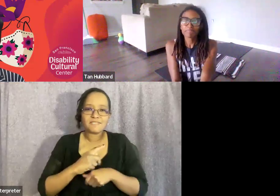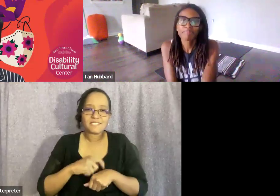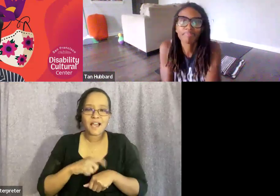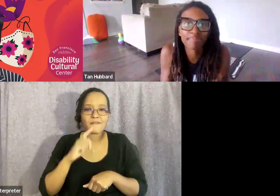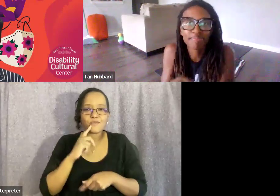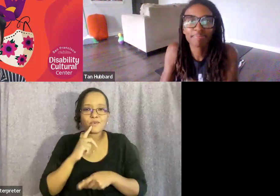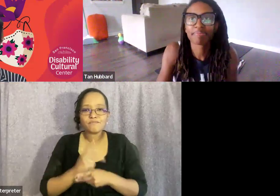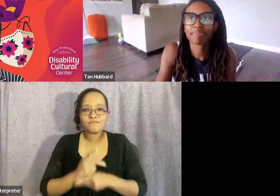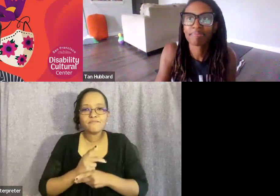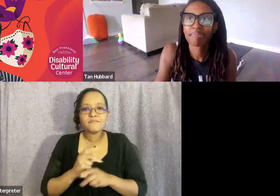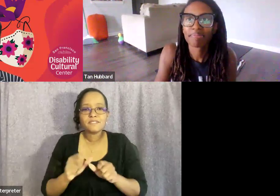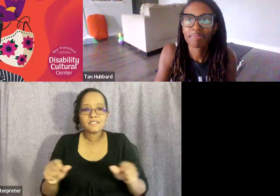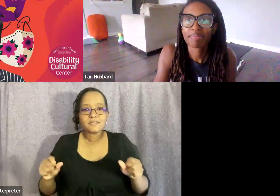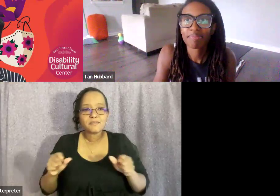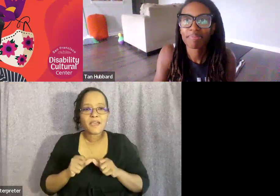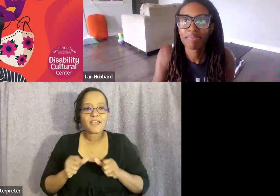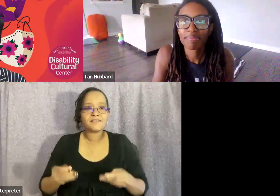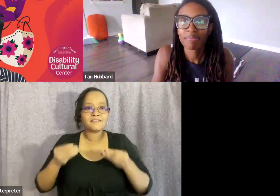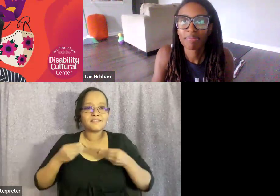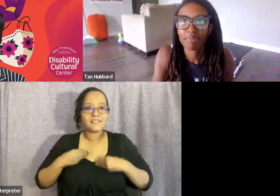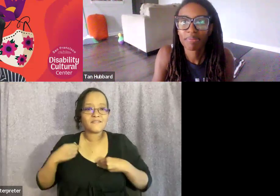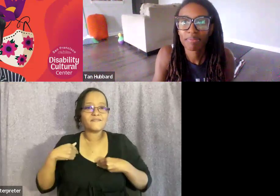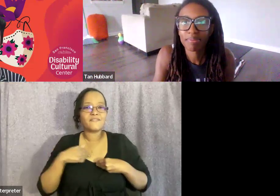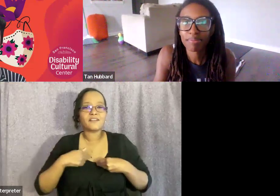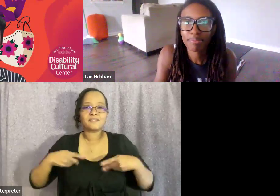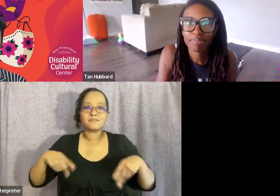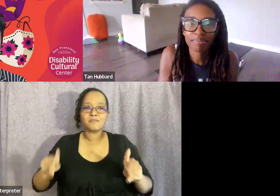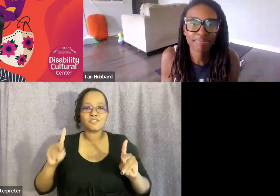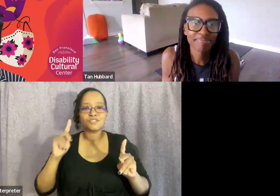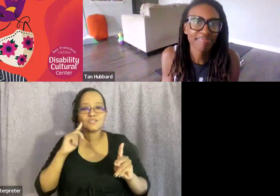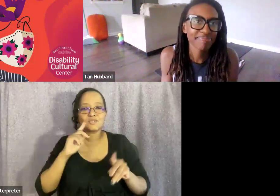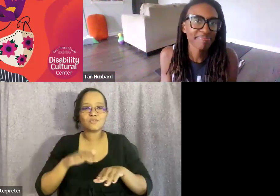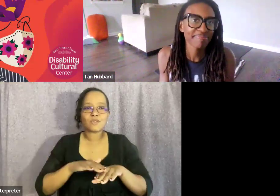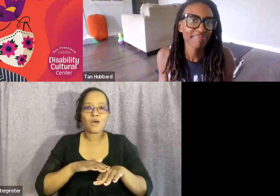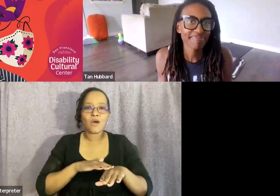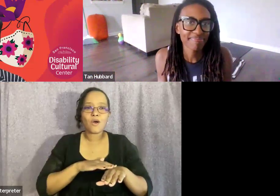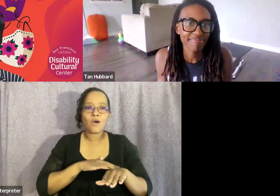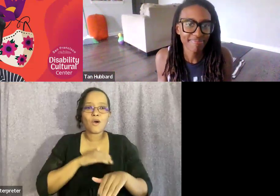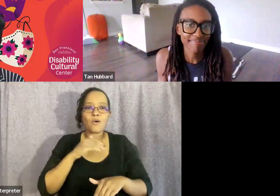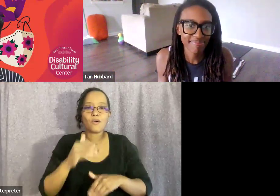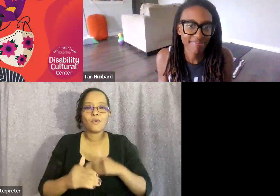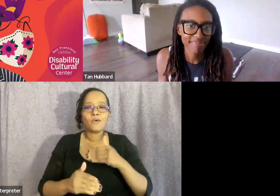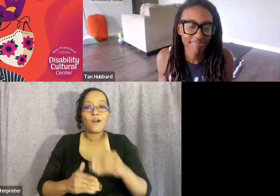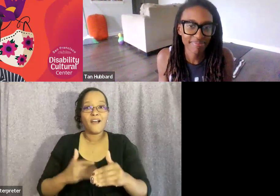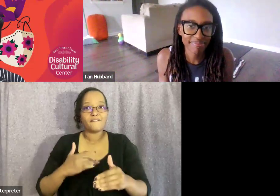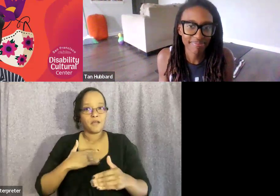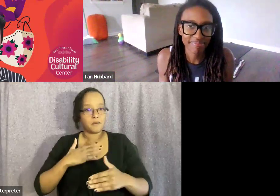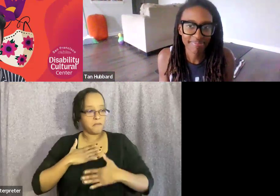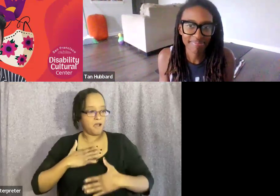and giving us permission to slow down. I felt my body relax for the first time in a long time,